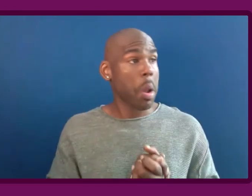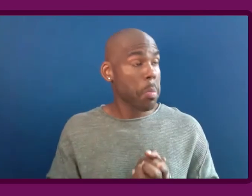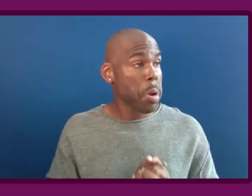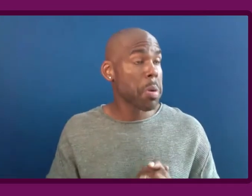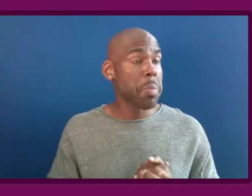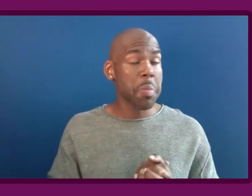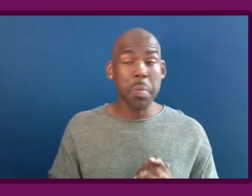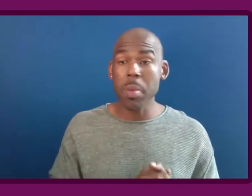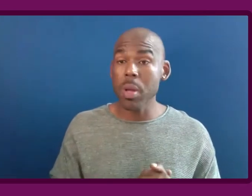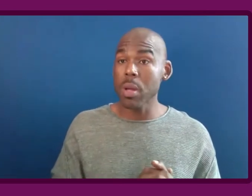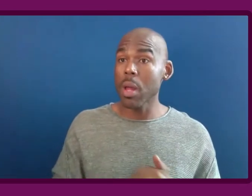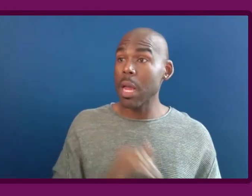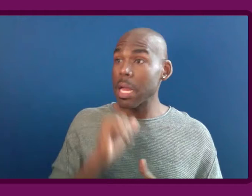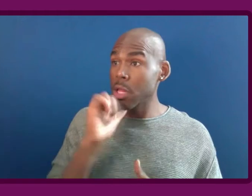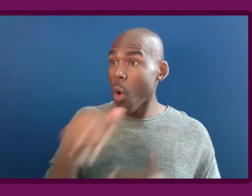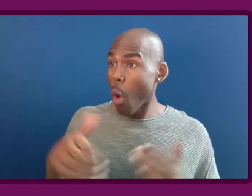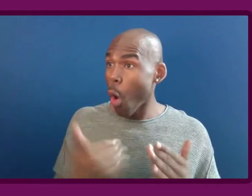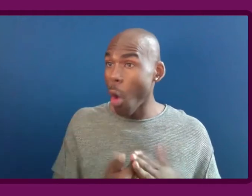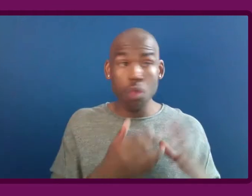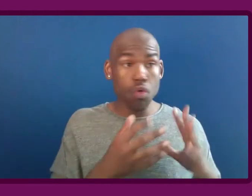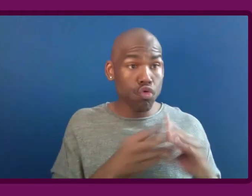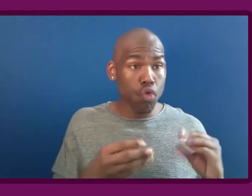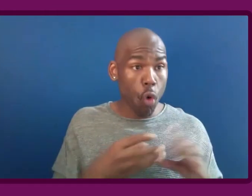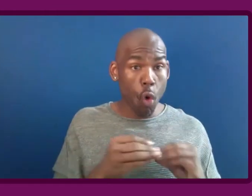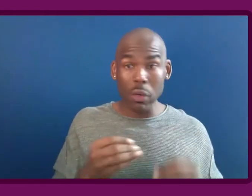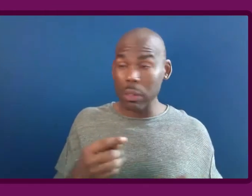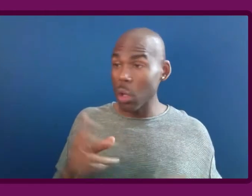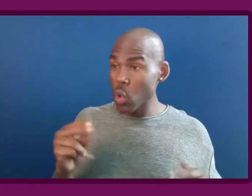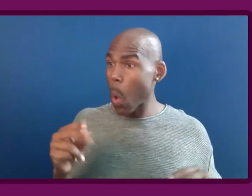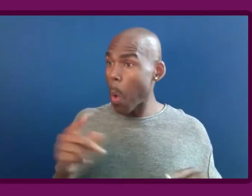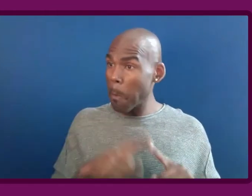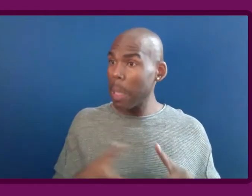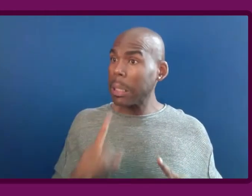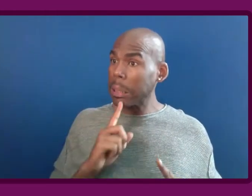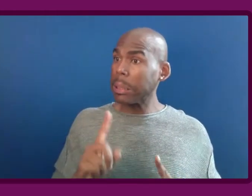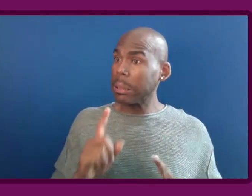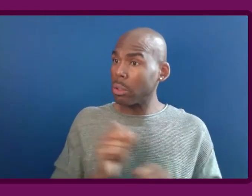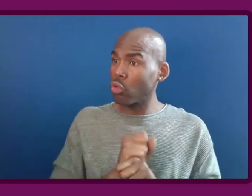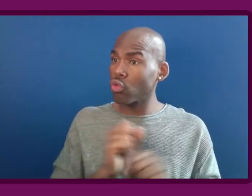this is a story. It's not all of the stories, but it's a story." It's important to see ourselves.